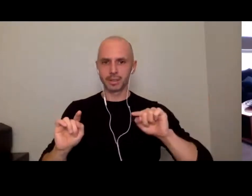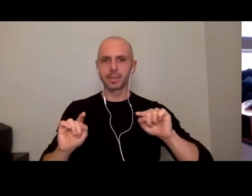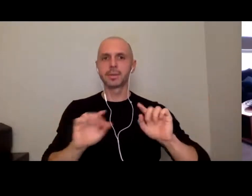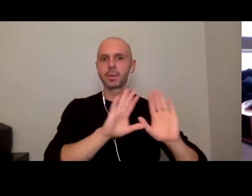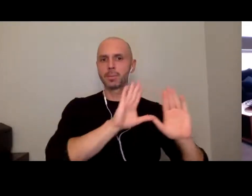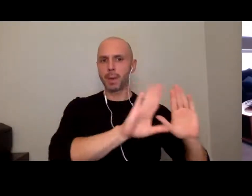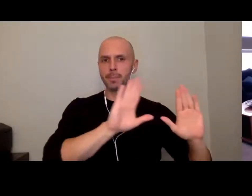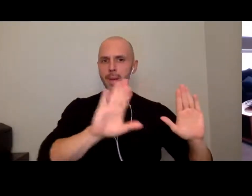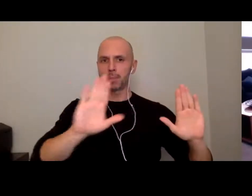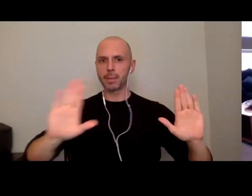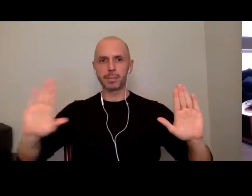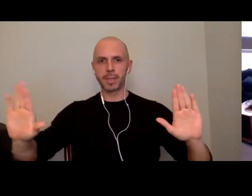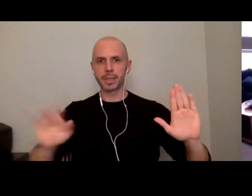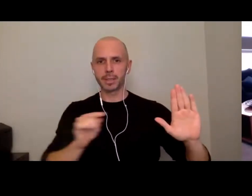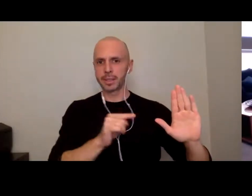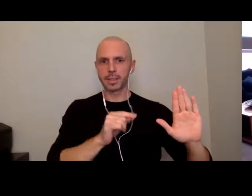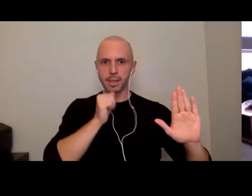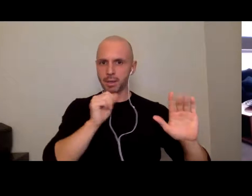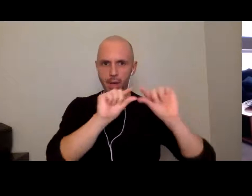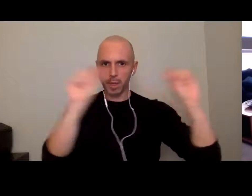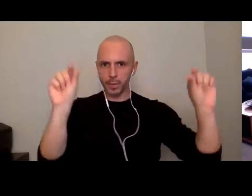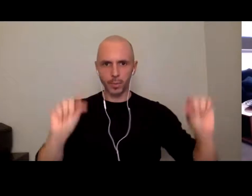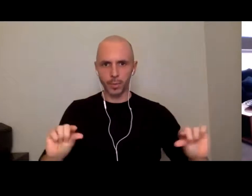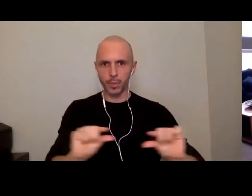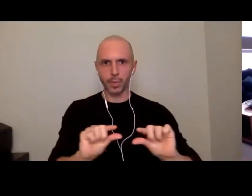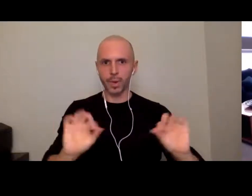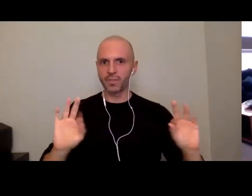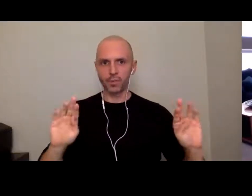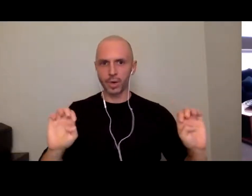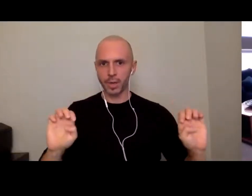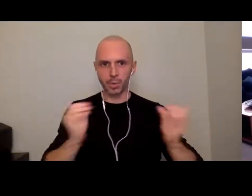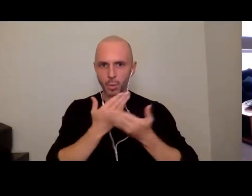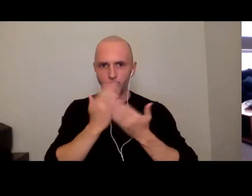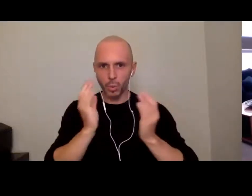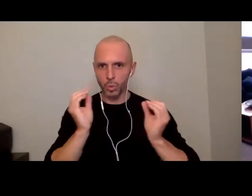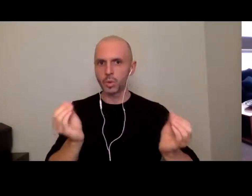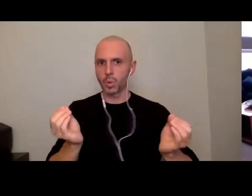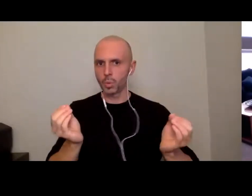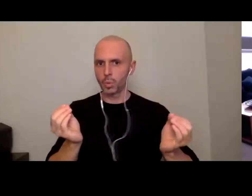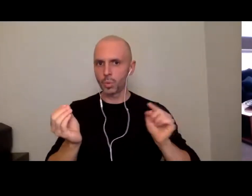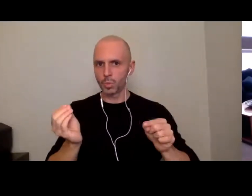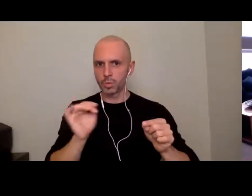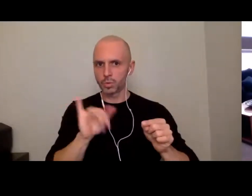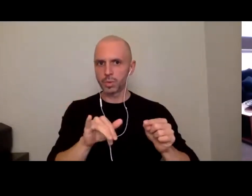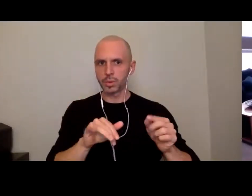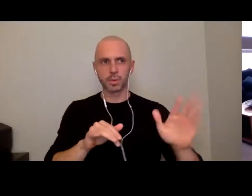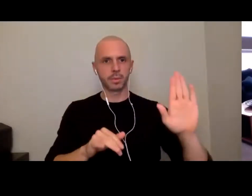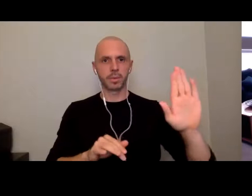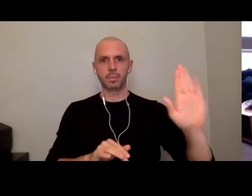and you'll see throughout the exhibition that i've used several film types so this particular work